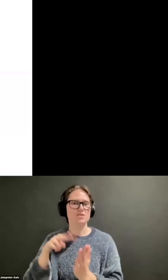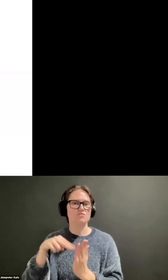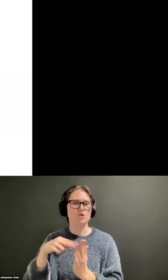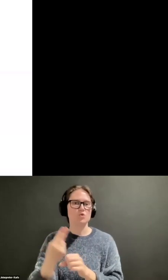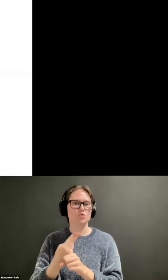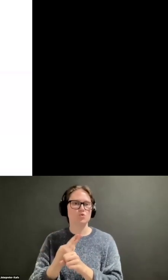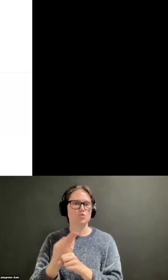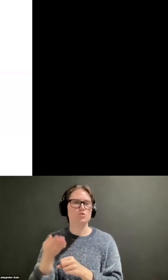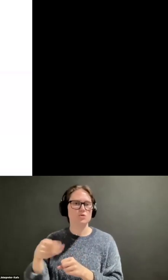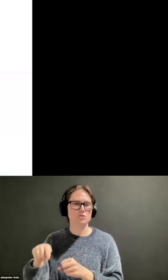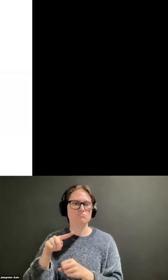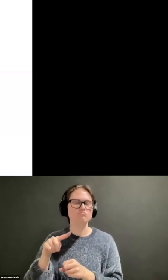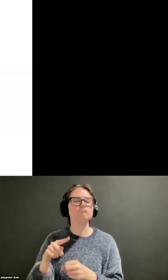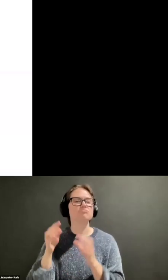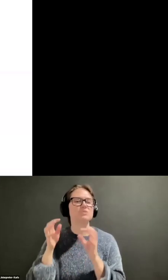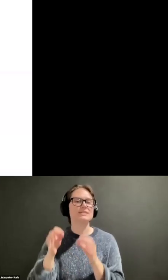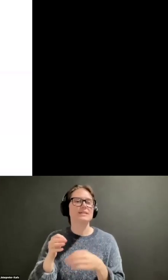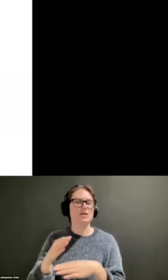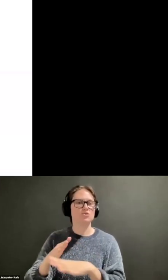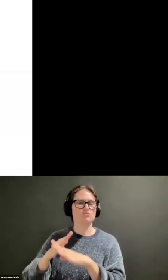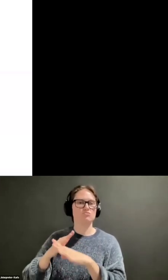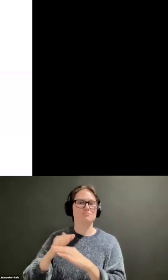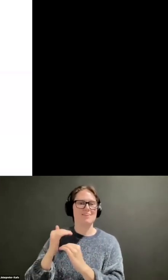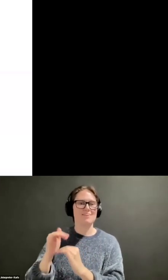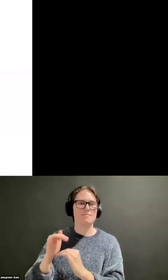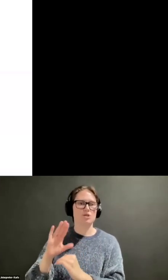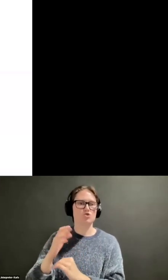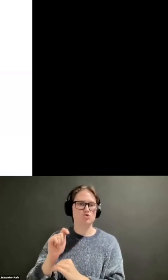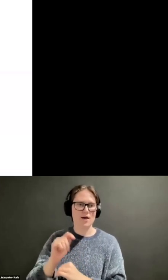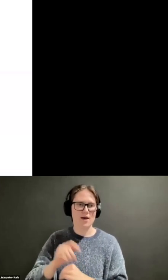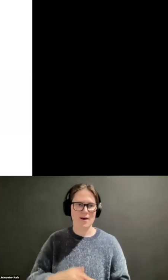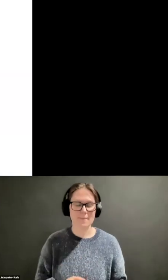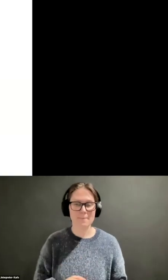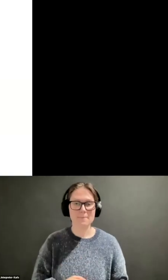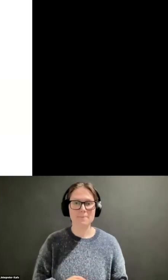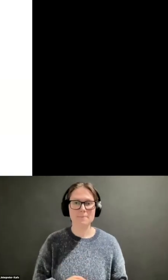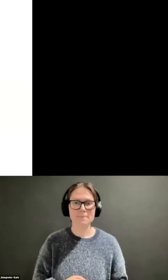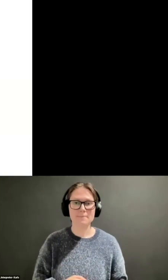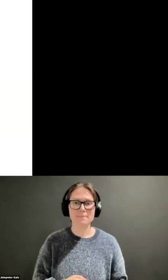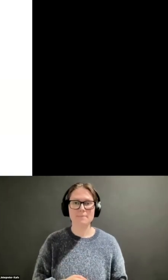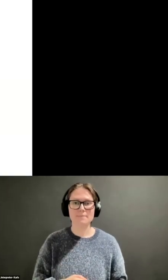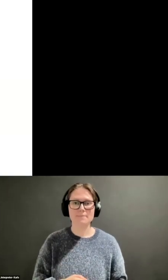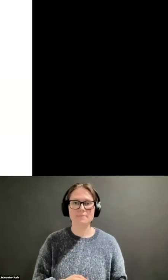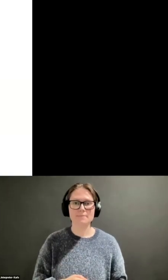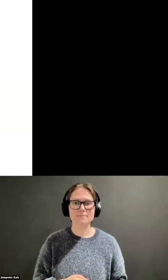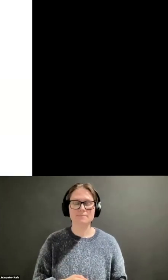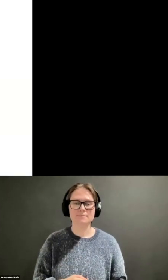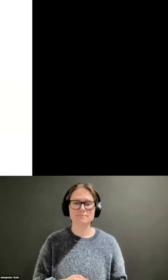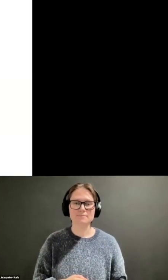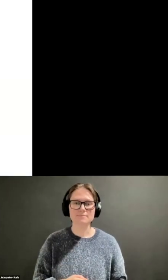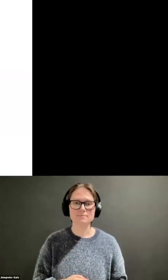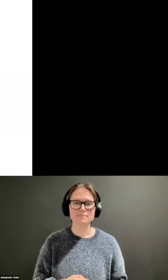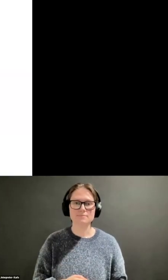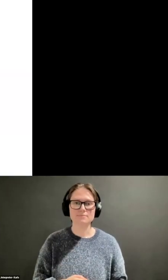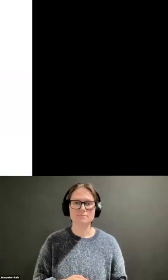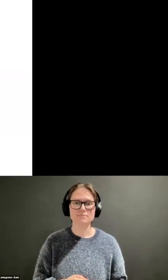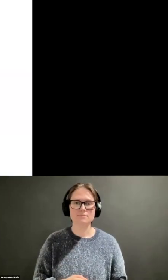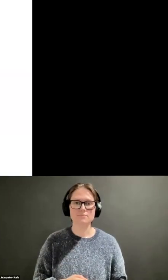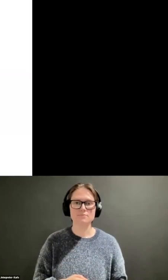So if you use the chat, you can only reach the hosts,